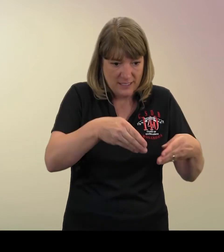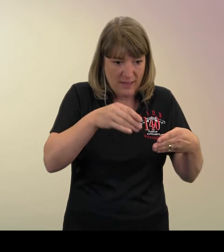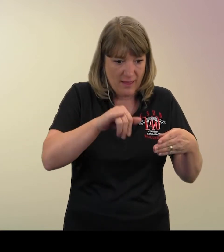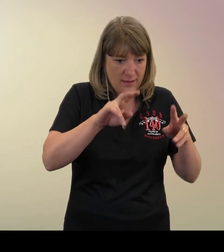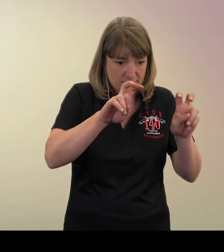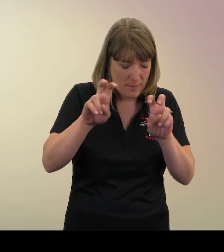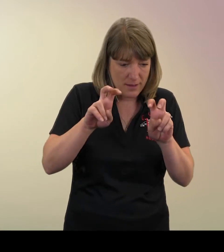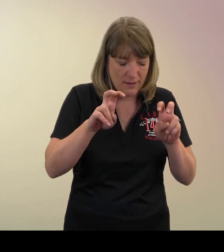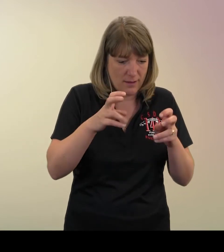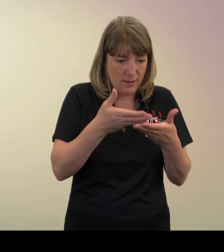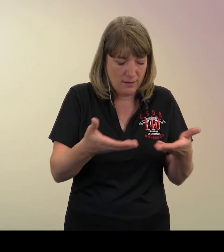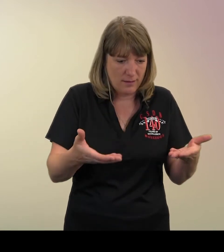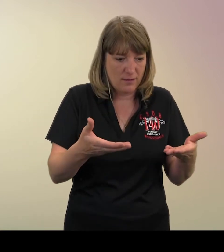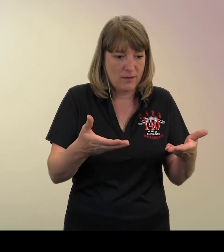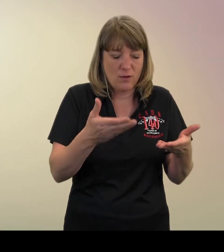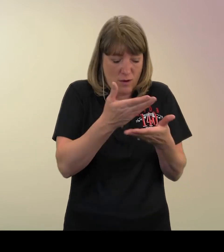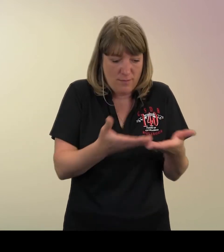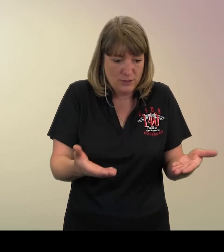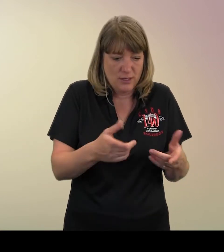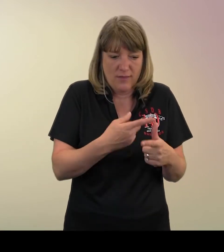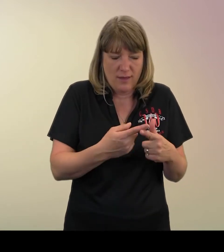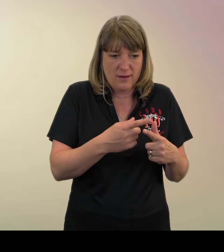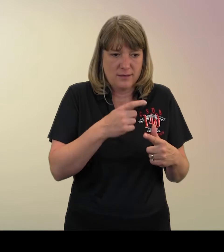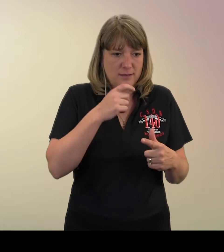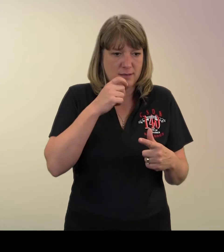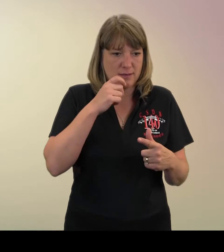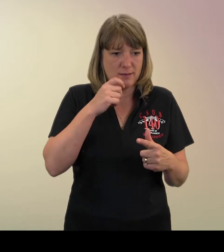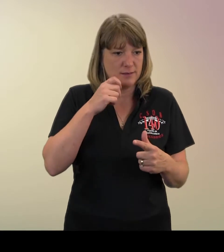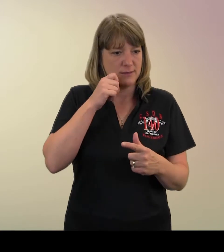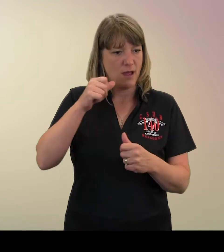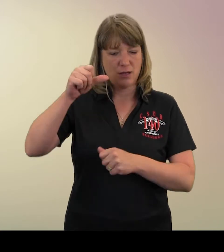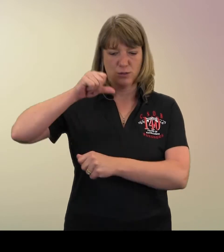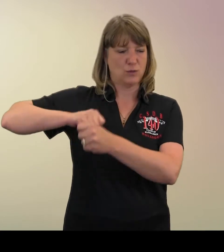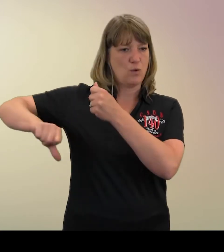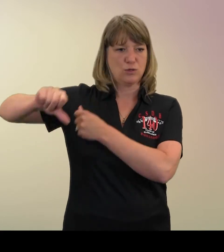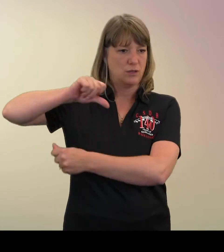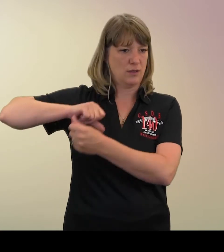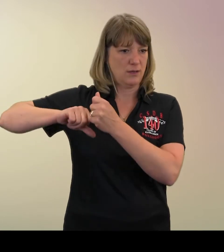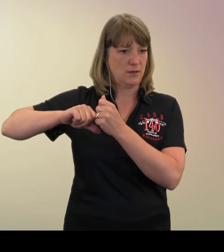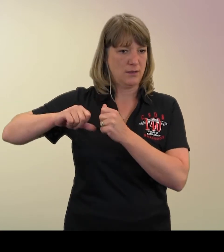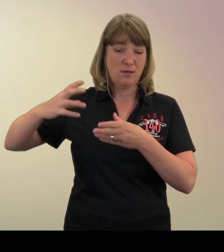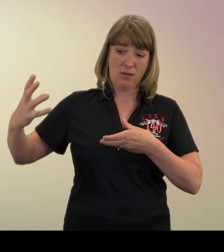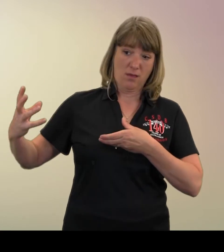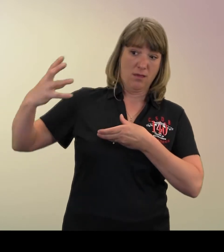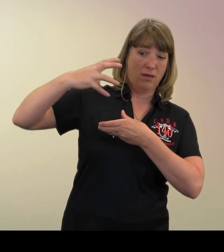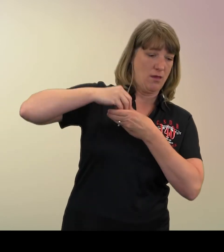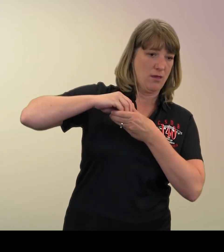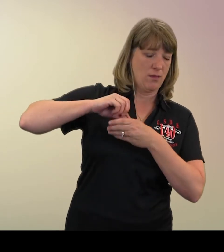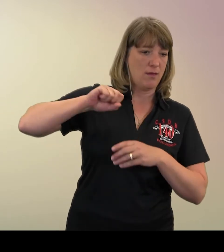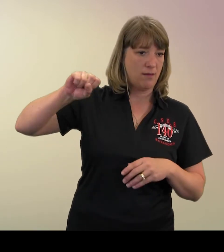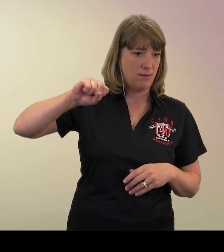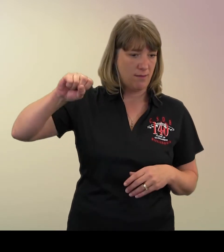of toys, or that when they're fixated on that topic, or that object it's not social in nature, that is they're not